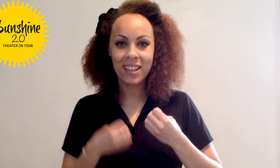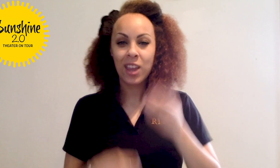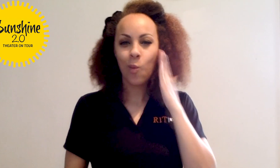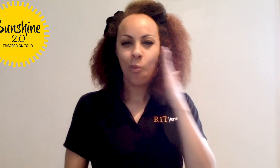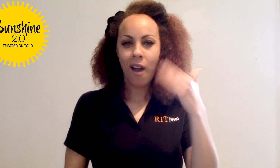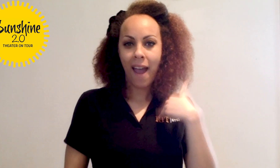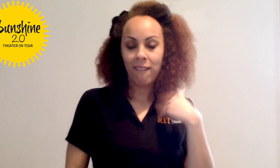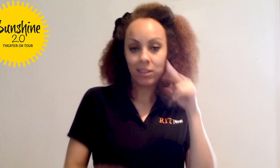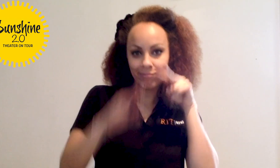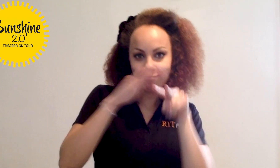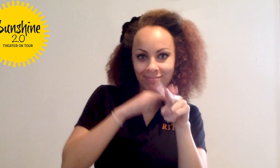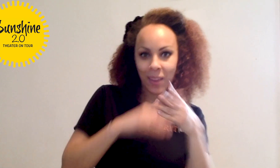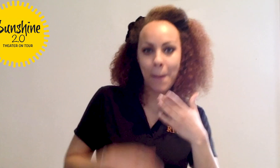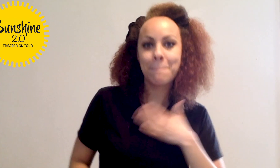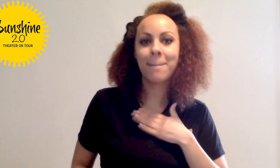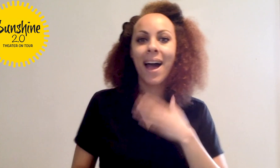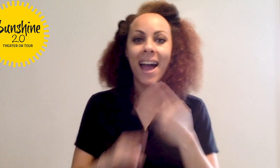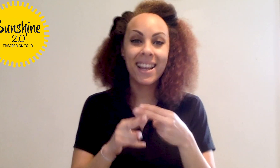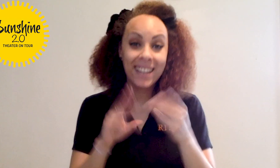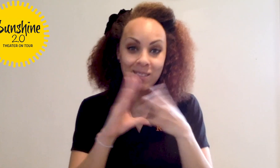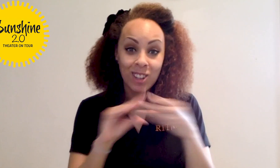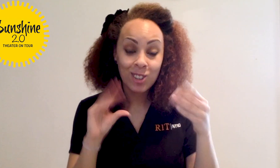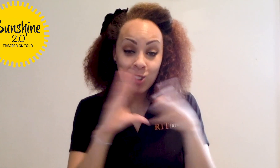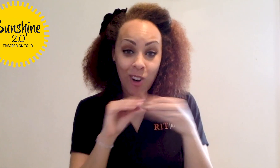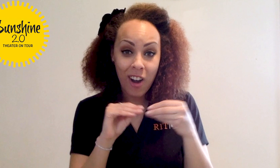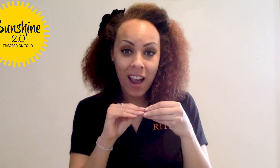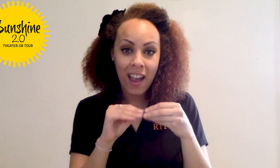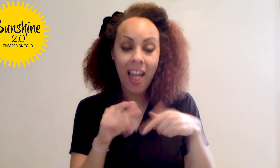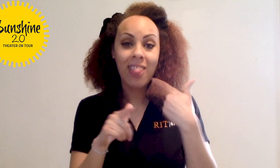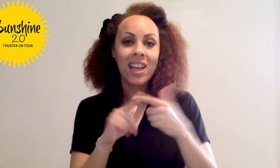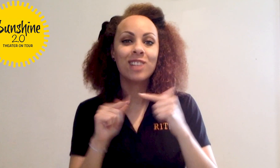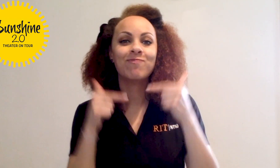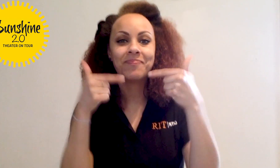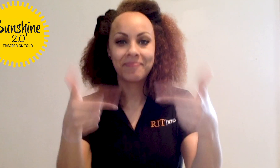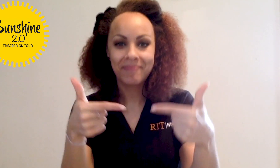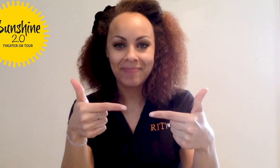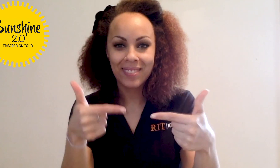and I will give you a sneak peek to my name story.